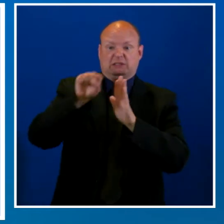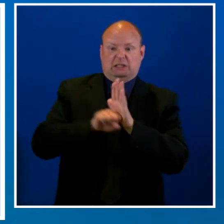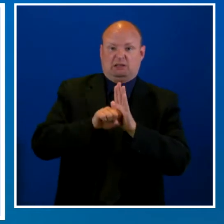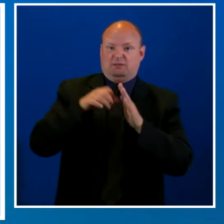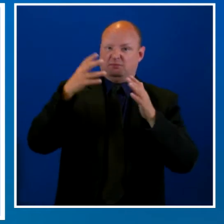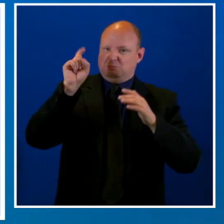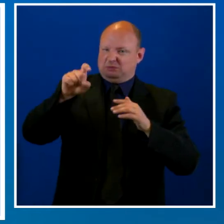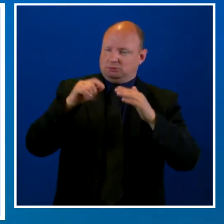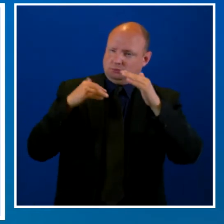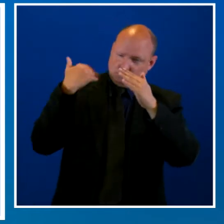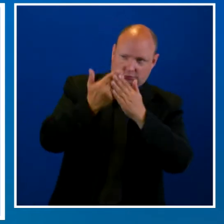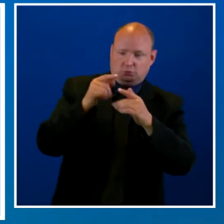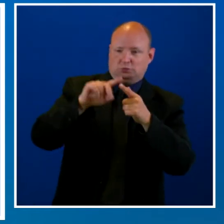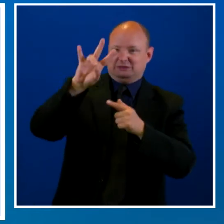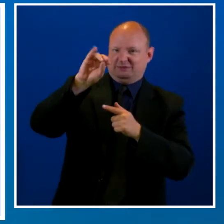those aged 16 and up.